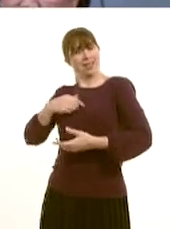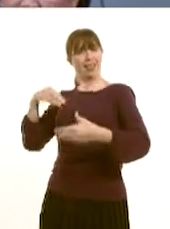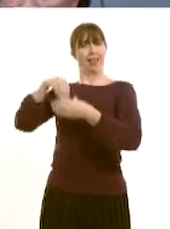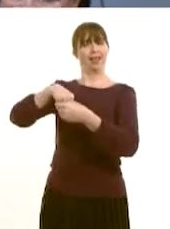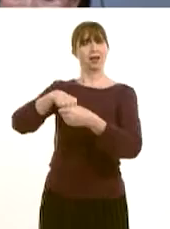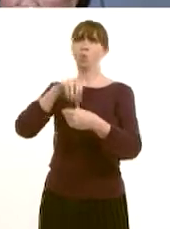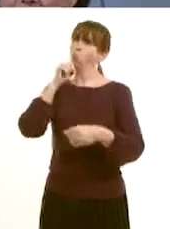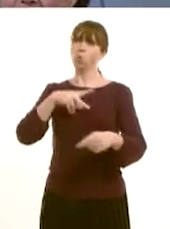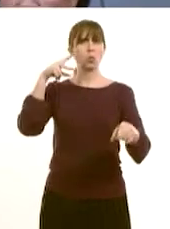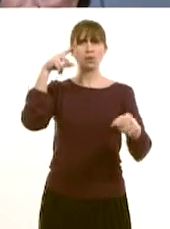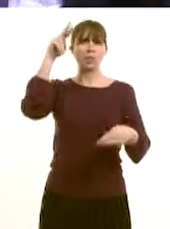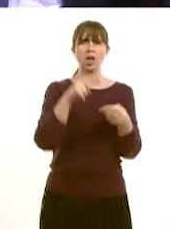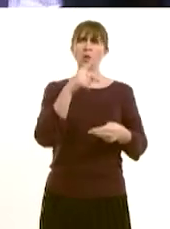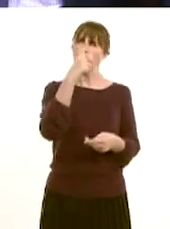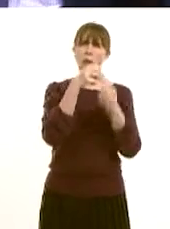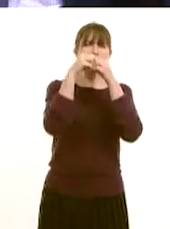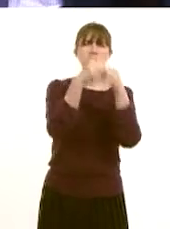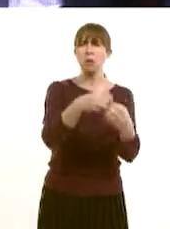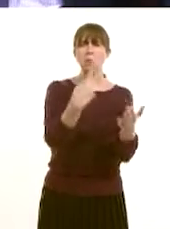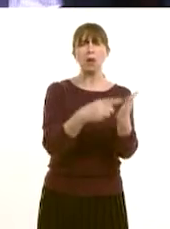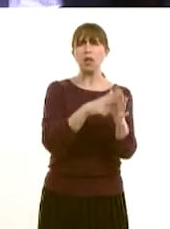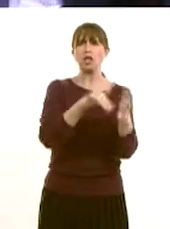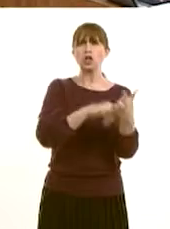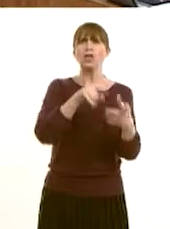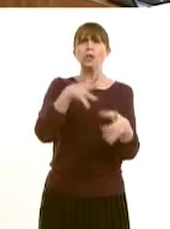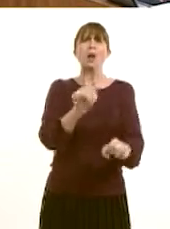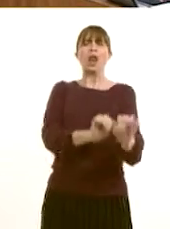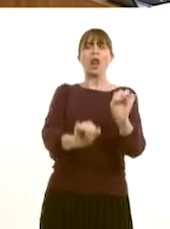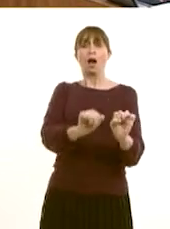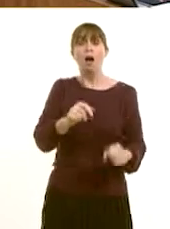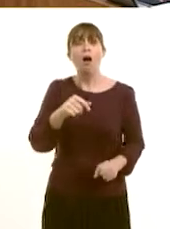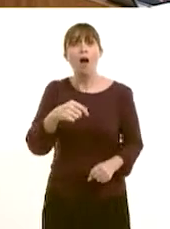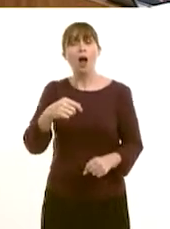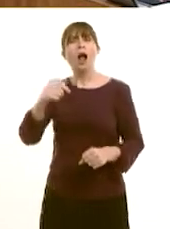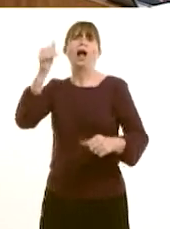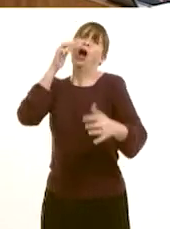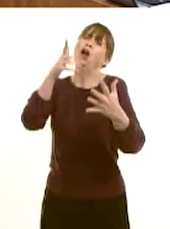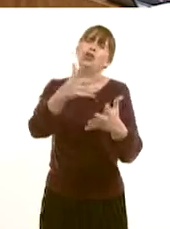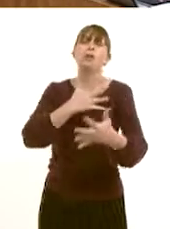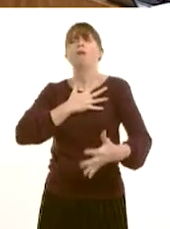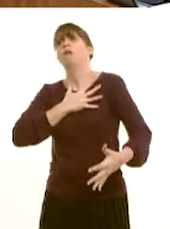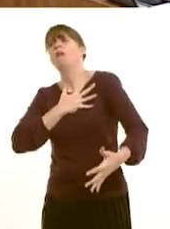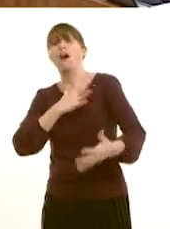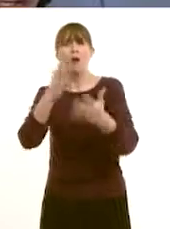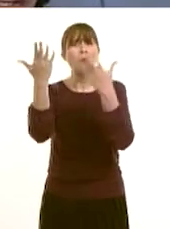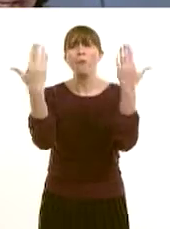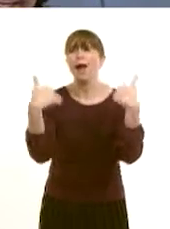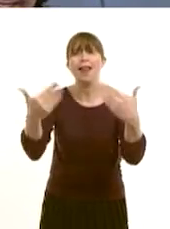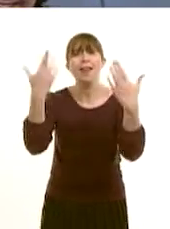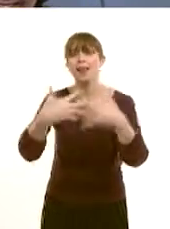the Welsh NHS, which you are rapidly trying to back-pedal on. I welcome a sinner that repenteth and whoís coming over to usócoming over to our line